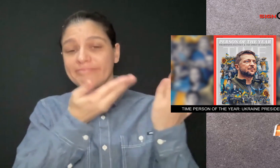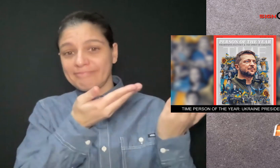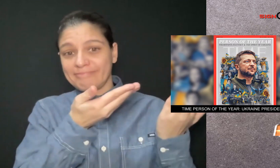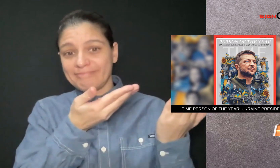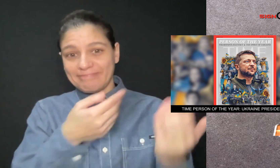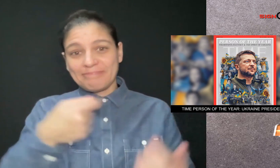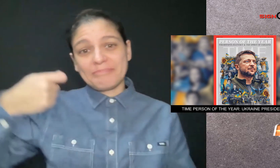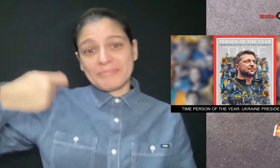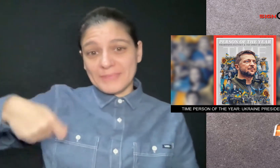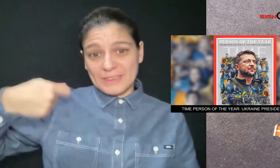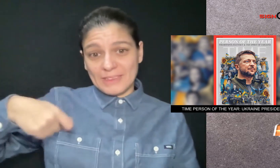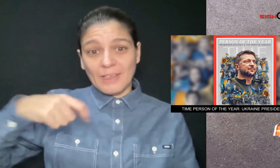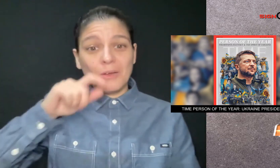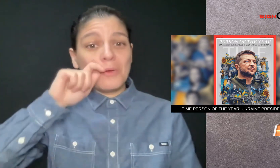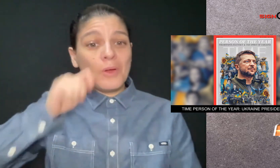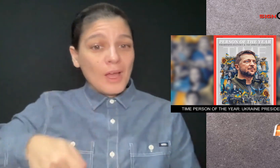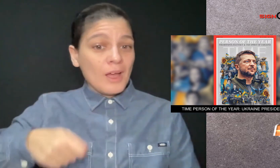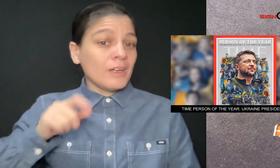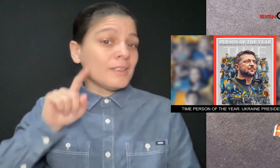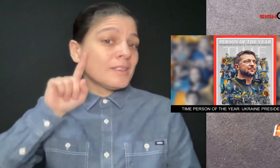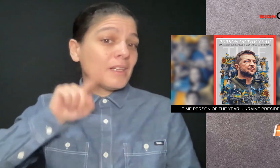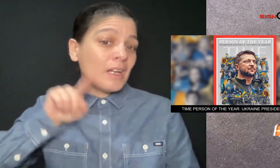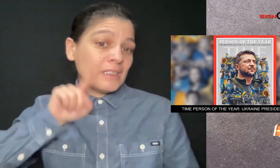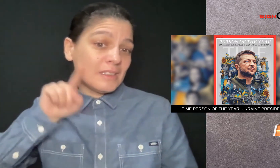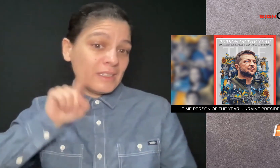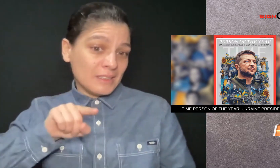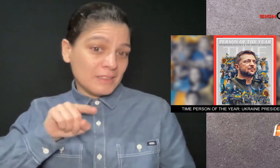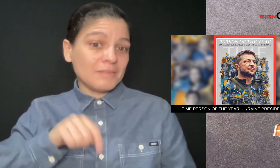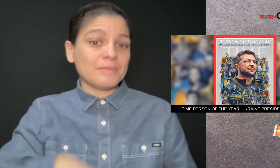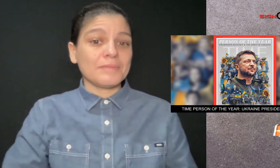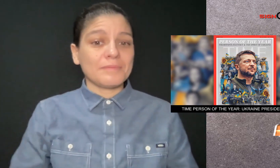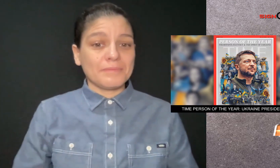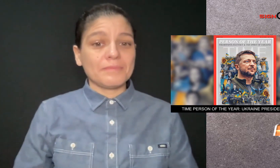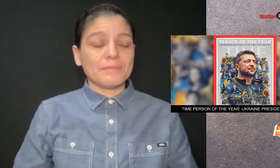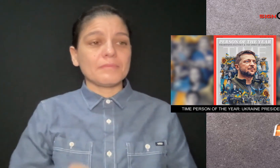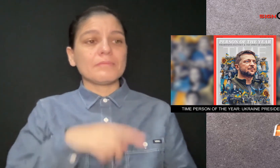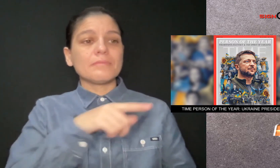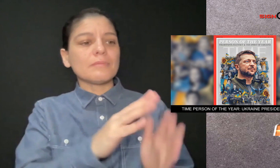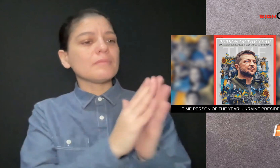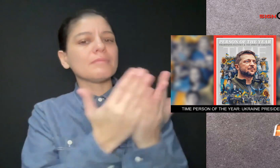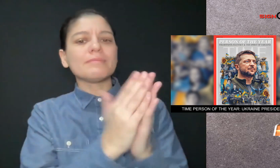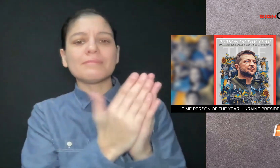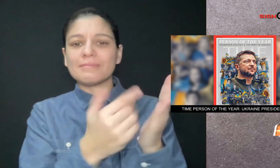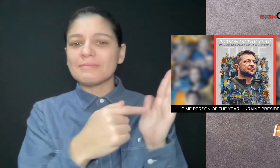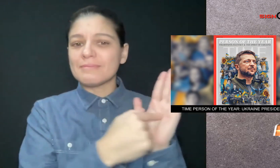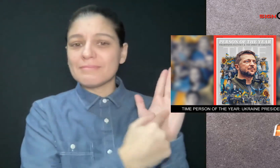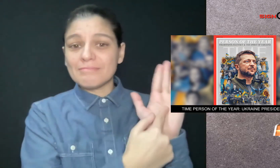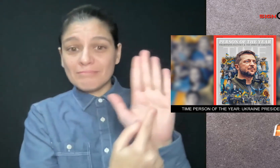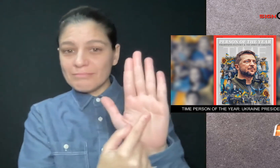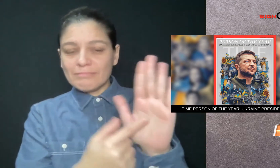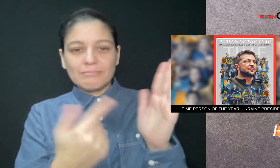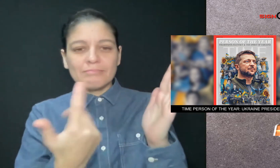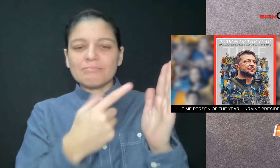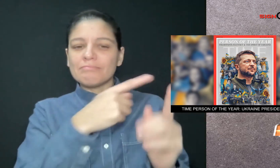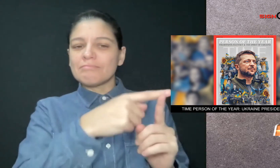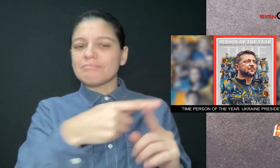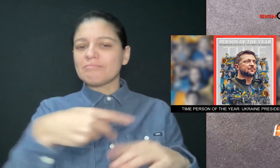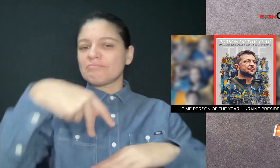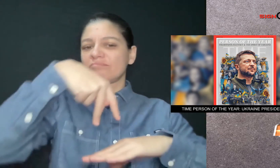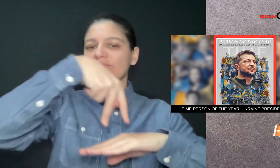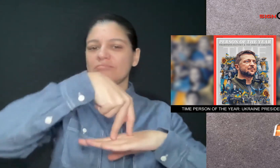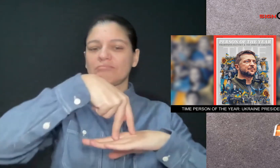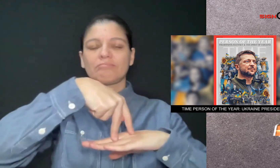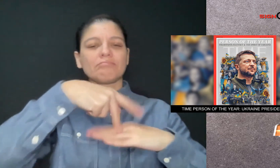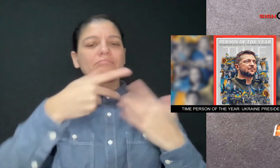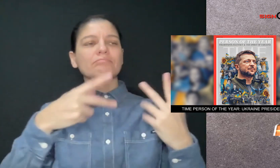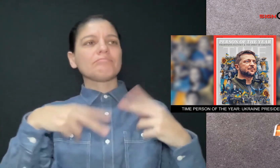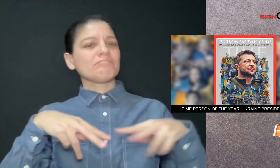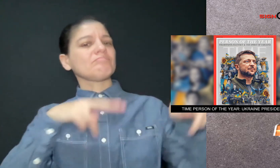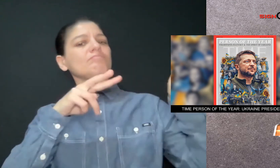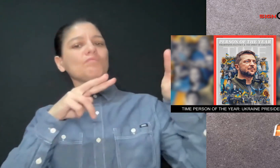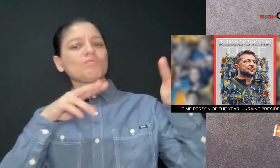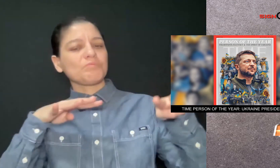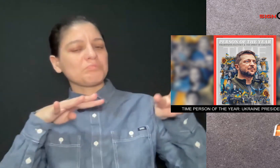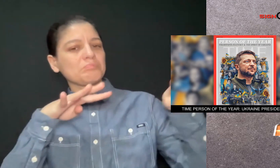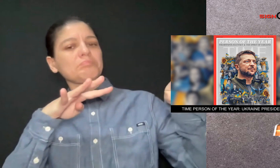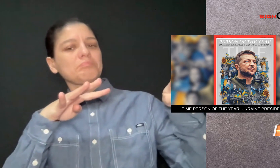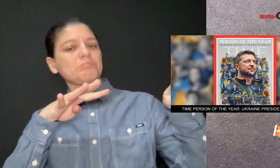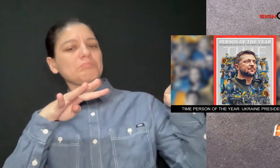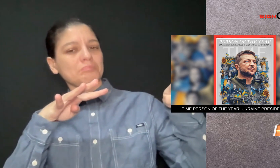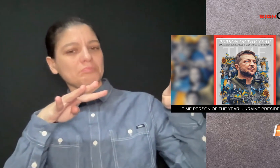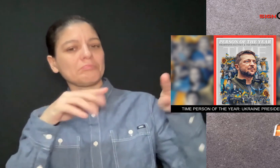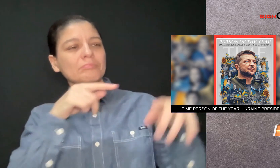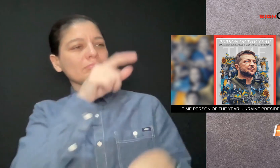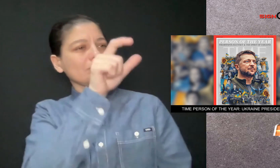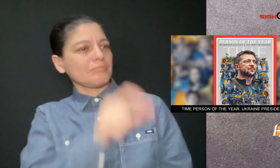year it is Ukraine president Volodomyr Zelensky the magazine praised Zelensky's unwavering